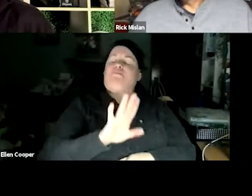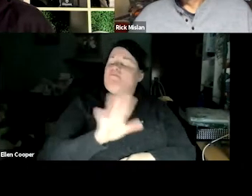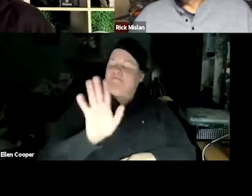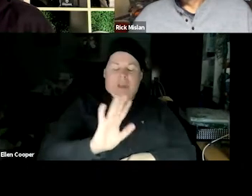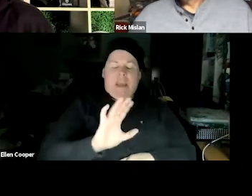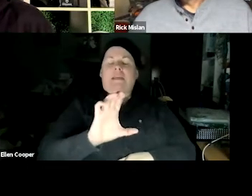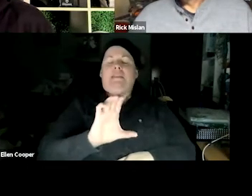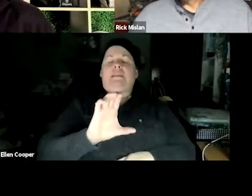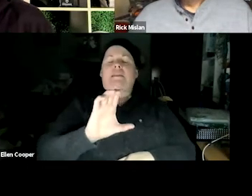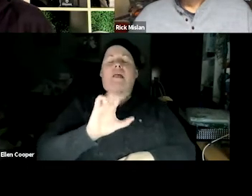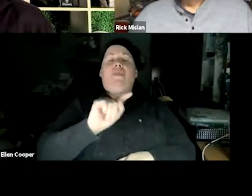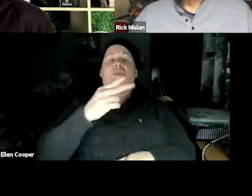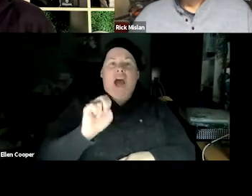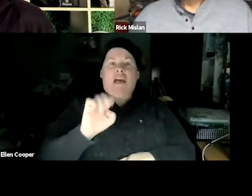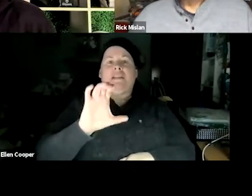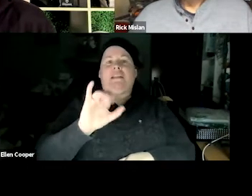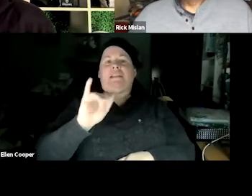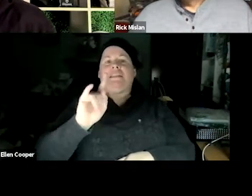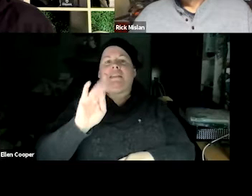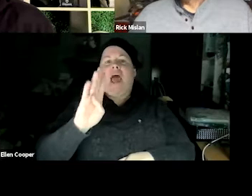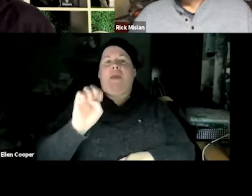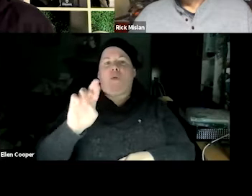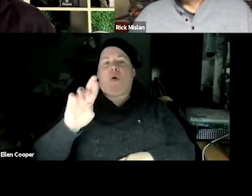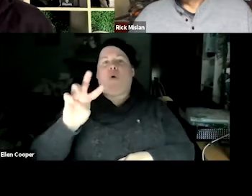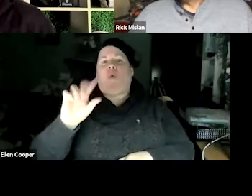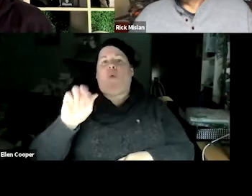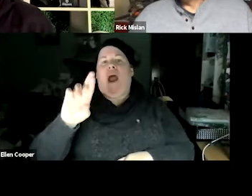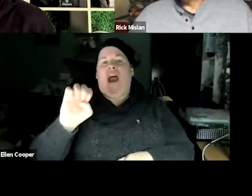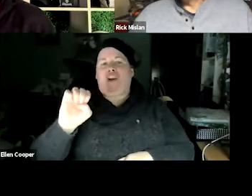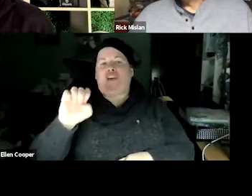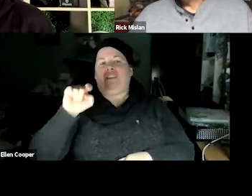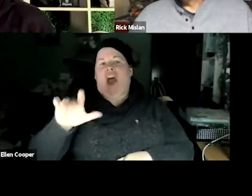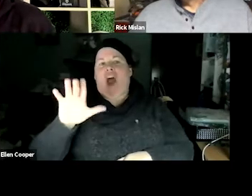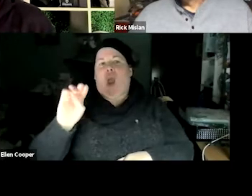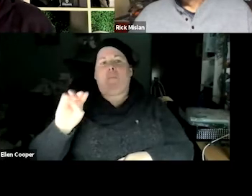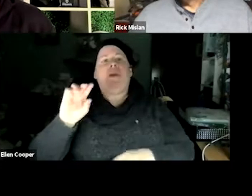the cyber wire calm and you can find it on all your favorite podcasting sites and you know